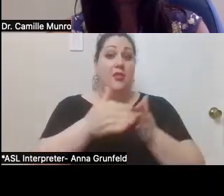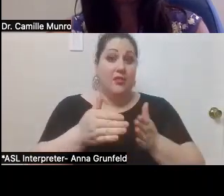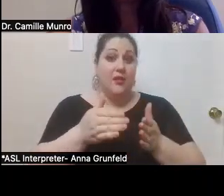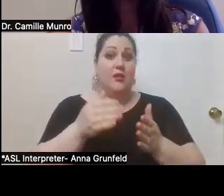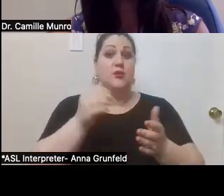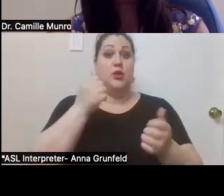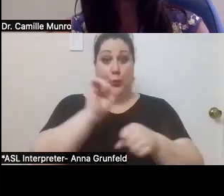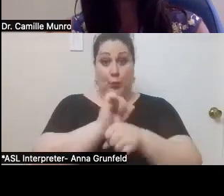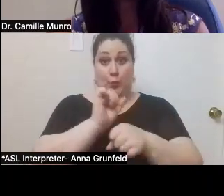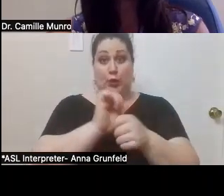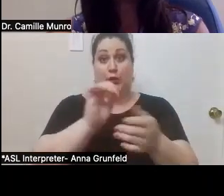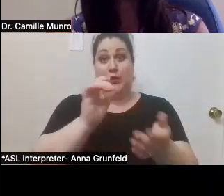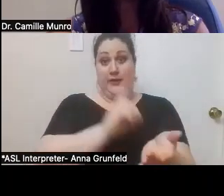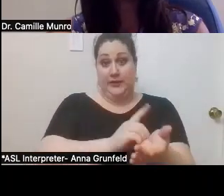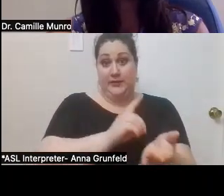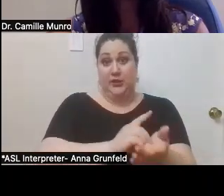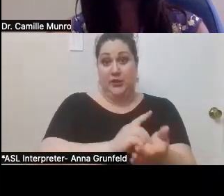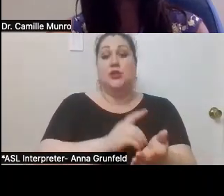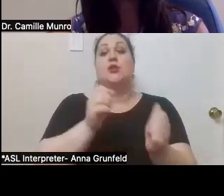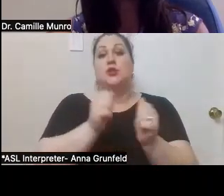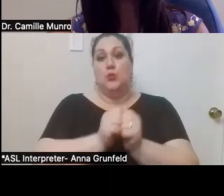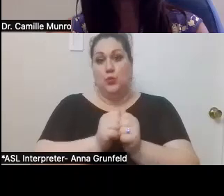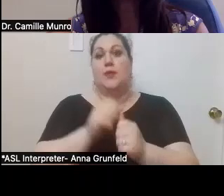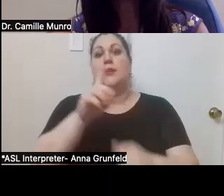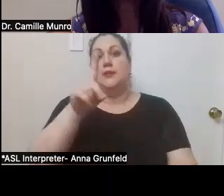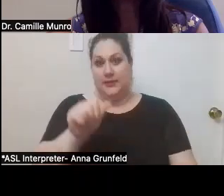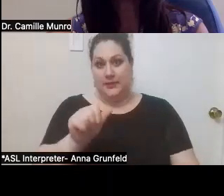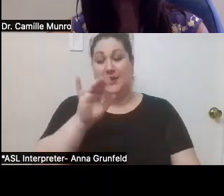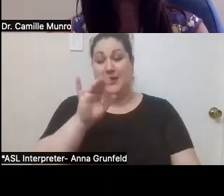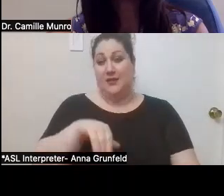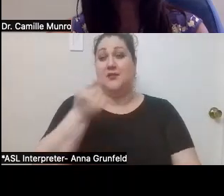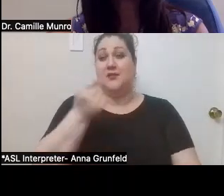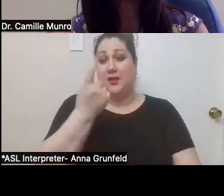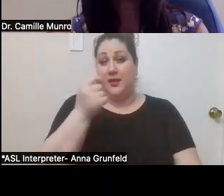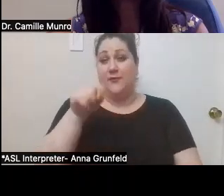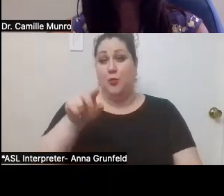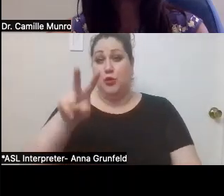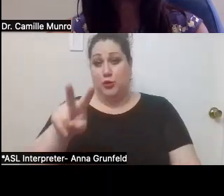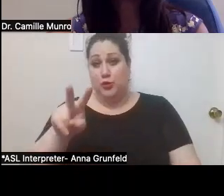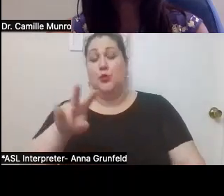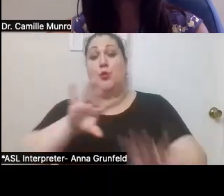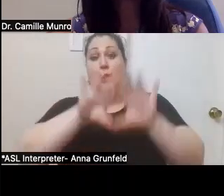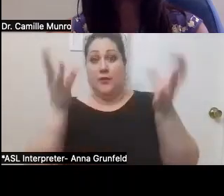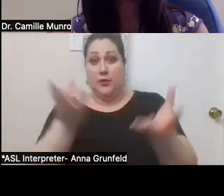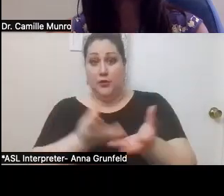That would be 11.2% of the total compared to 13.7% of